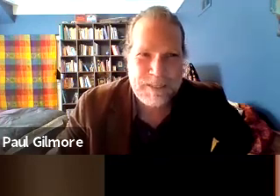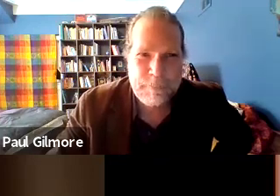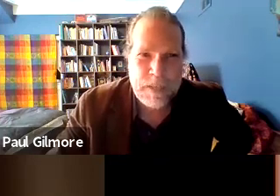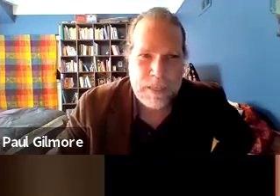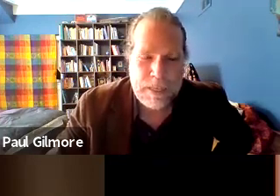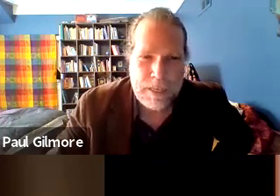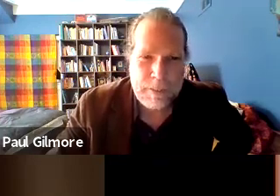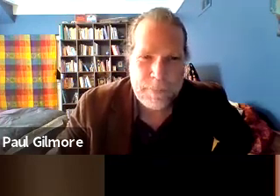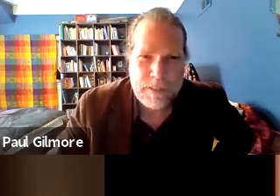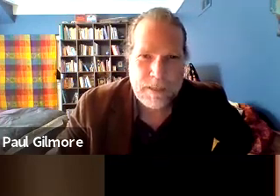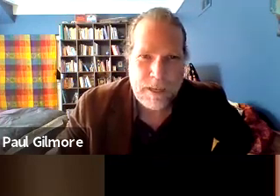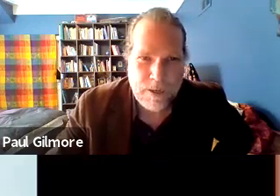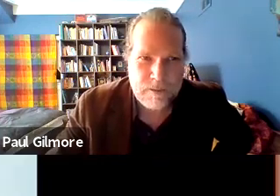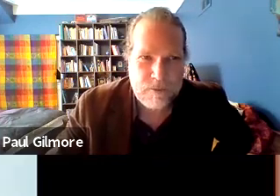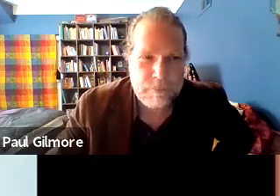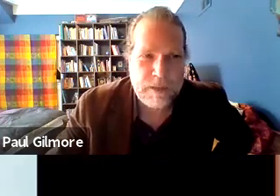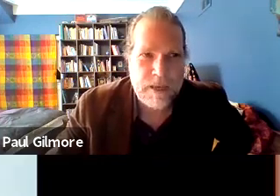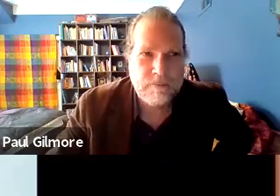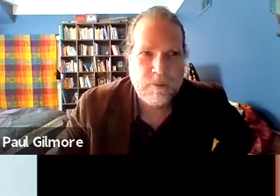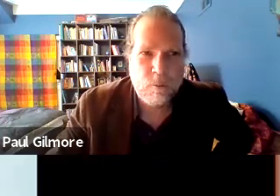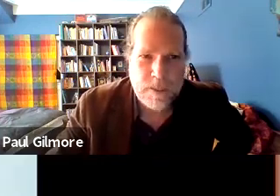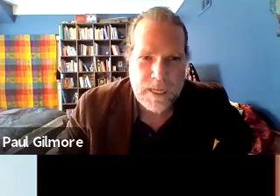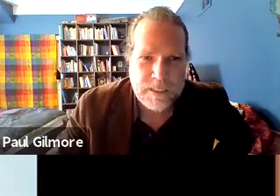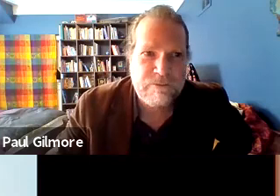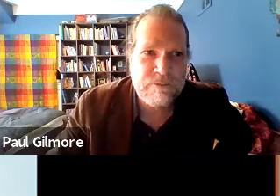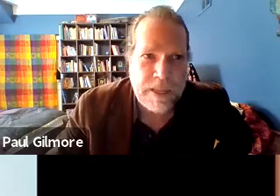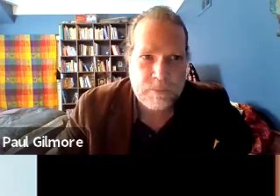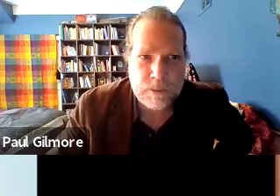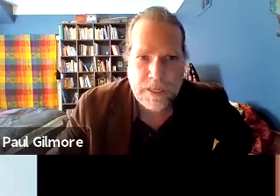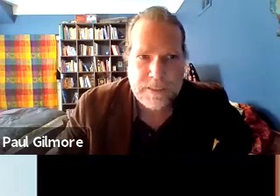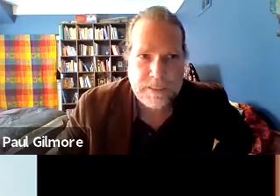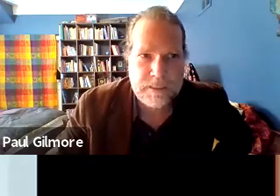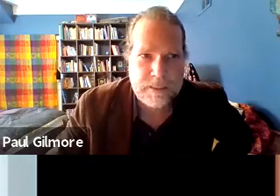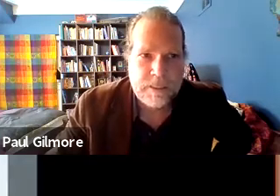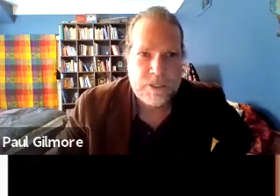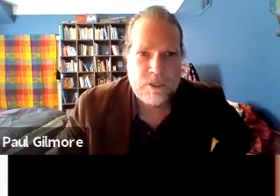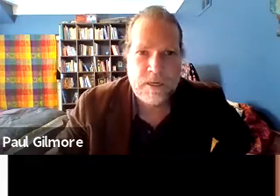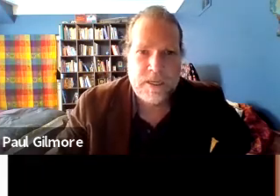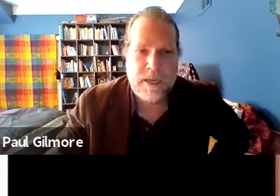But I want you to think about that, you know, what kind of flexible identity should America